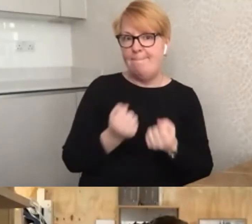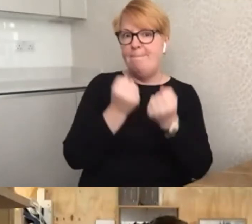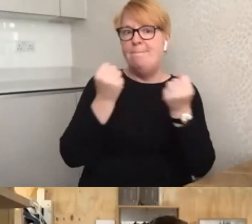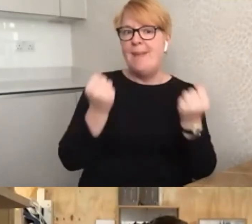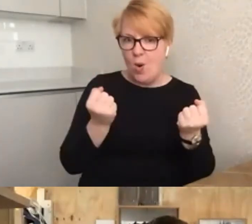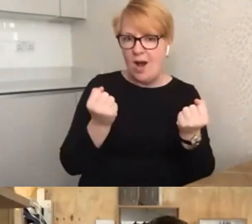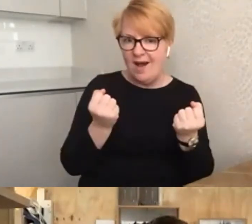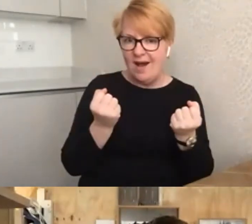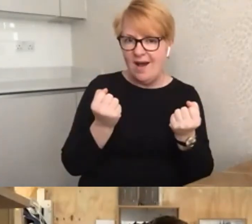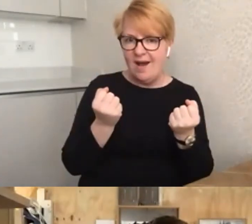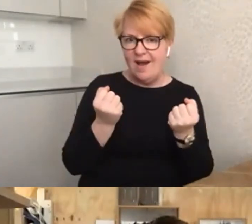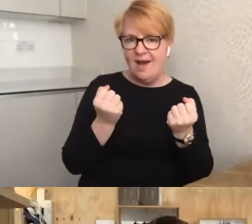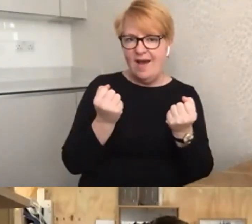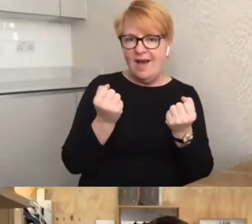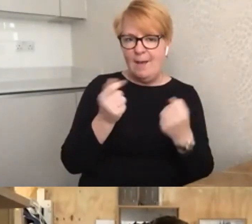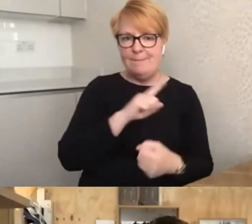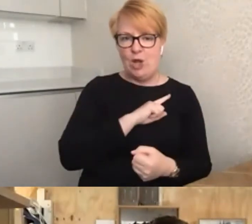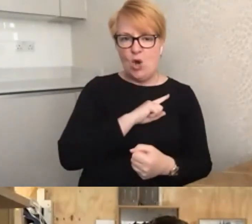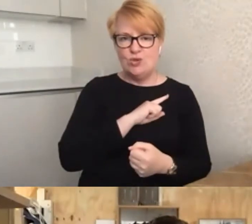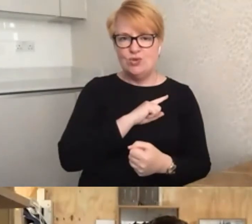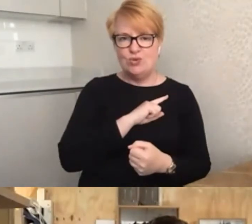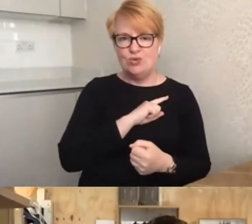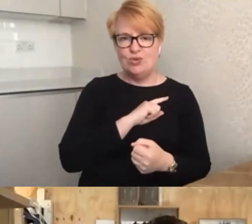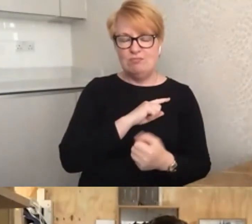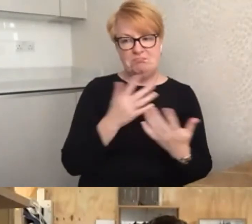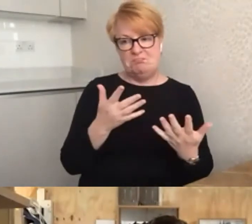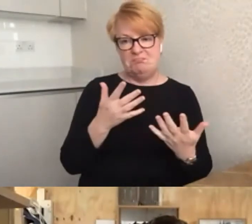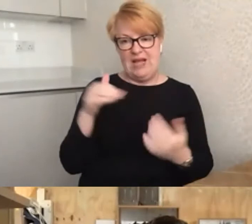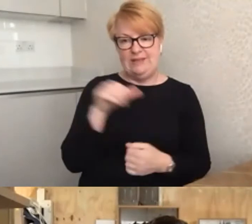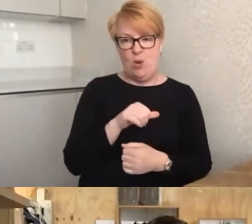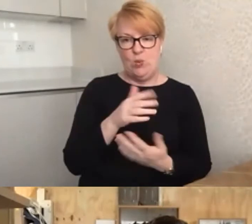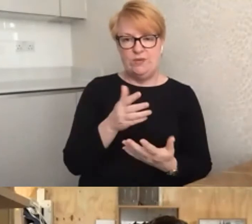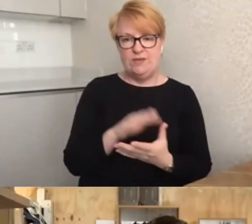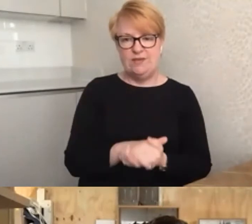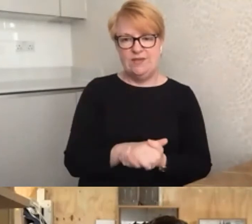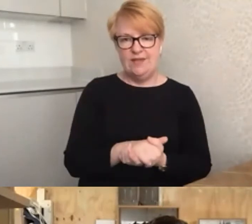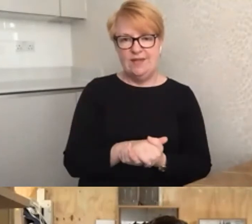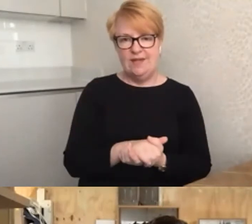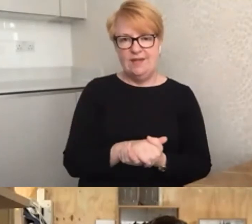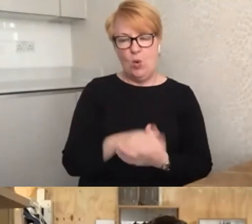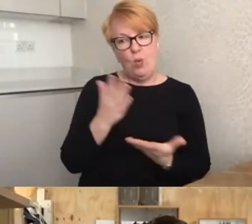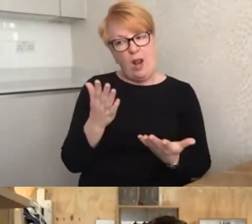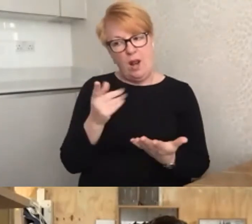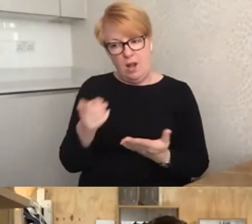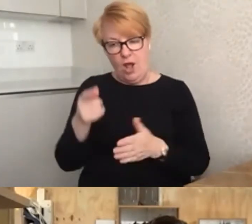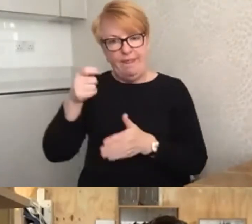Because I suppose I was thinking, well, the commissioner has a lot of authority.